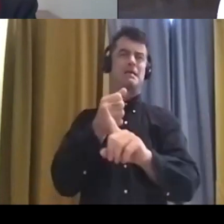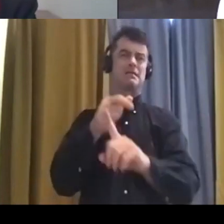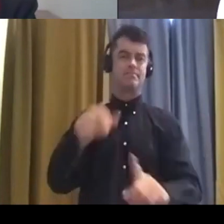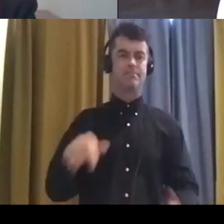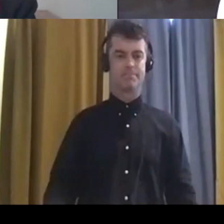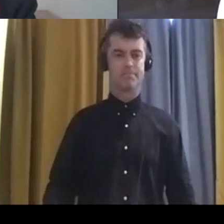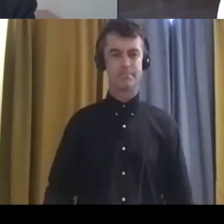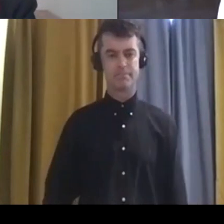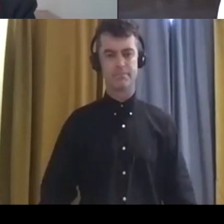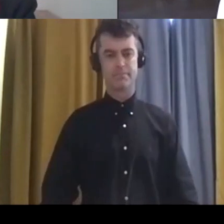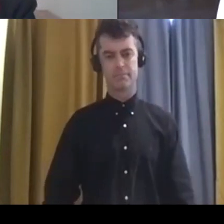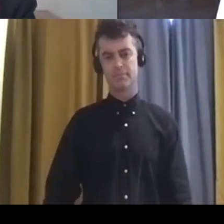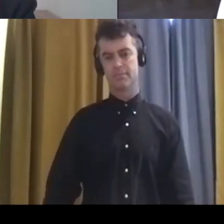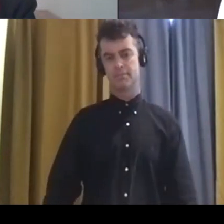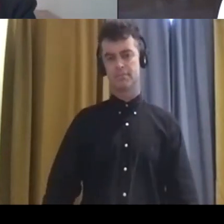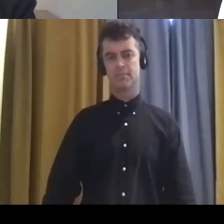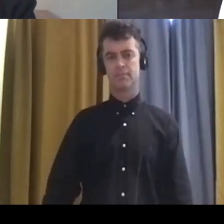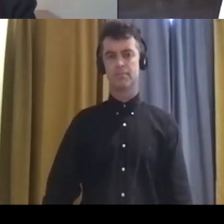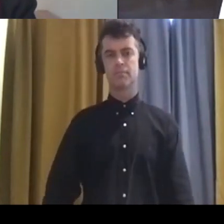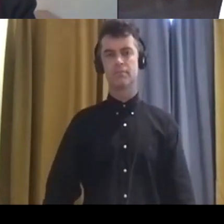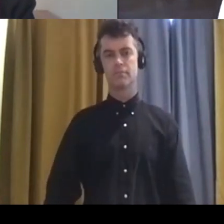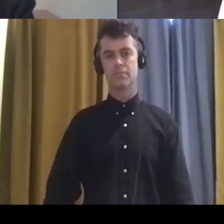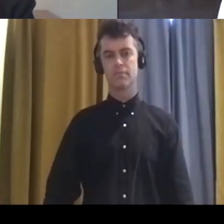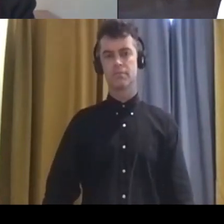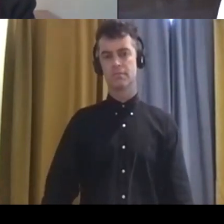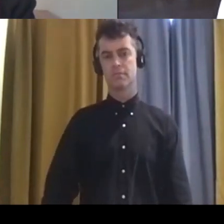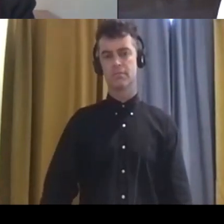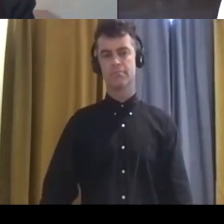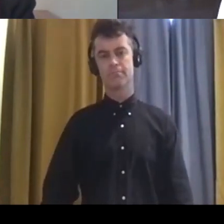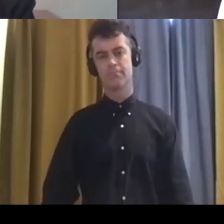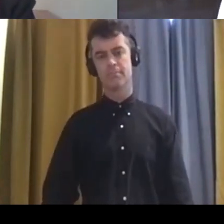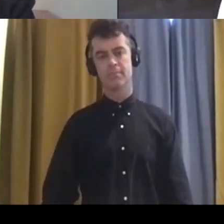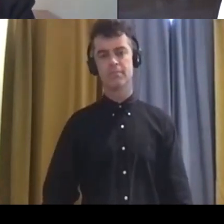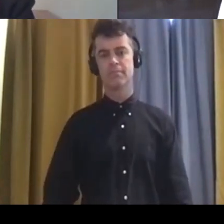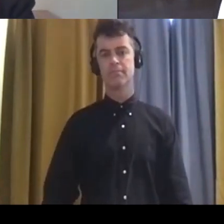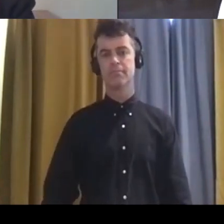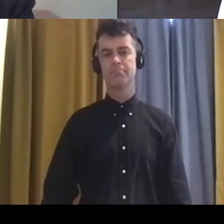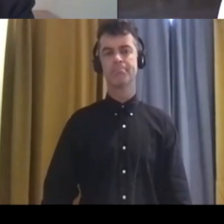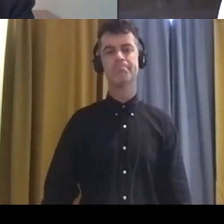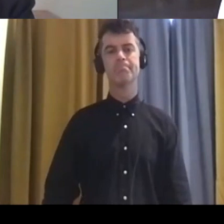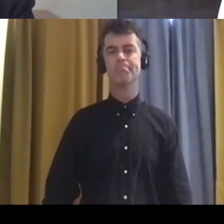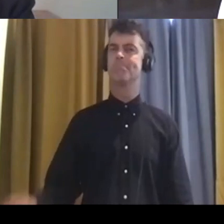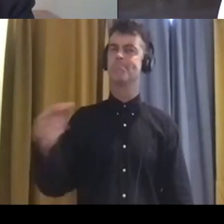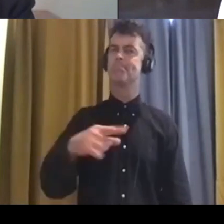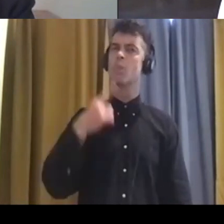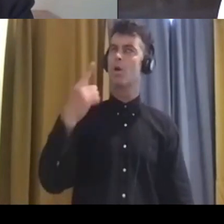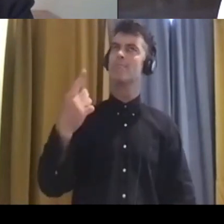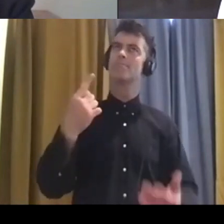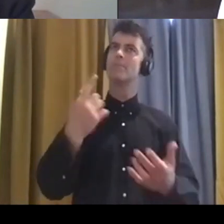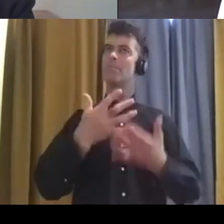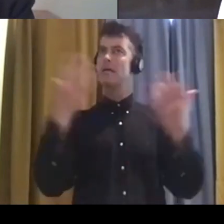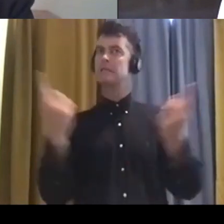So I think for you know for me one of the biggest things is really just my hope and